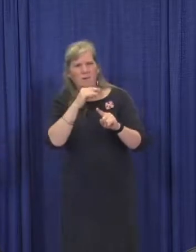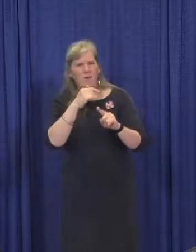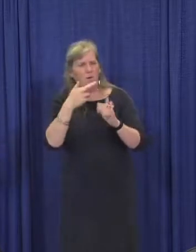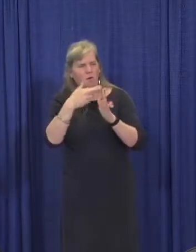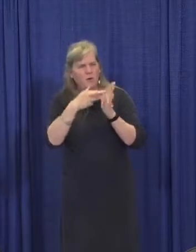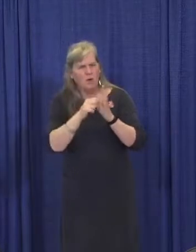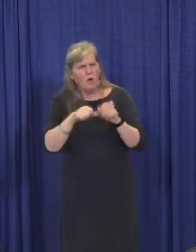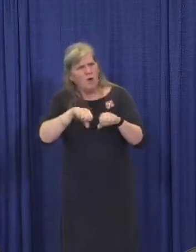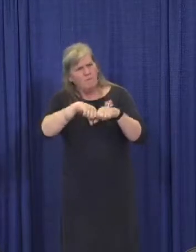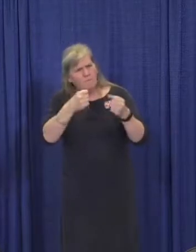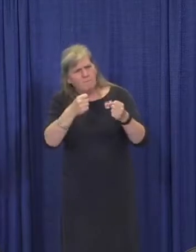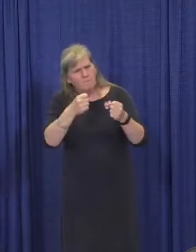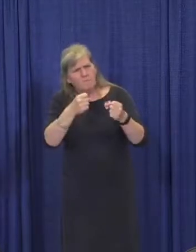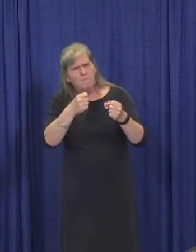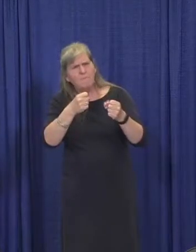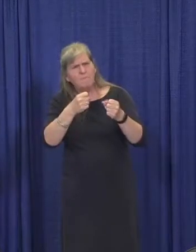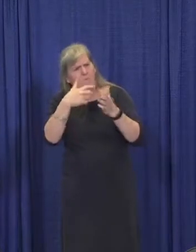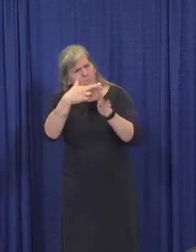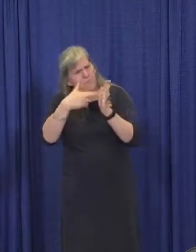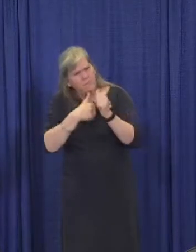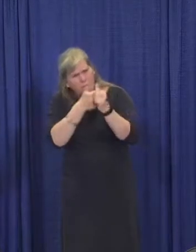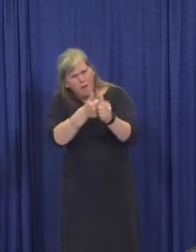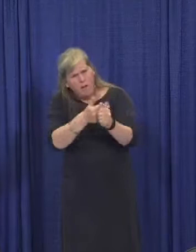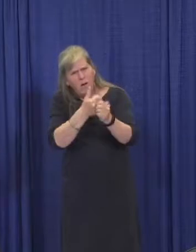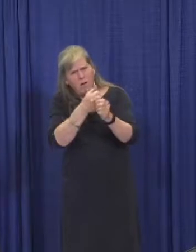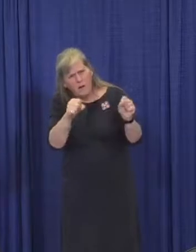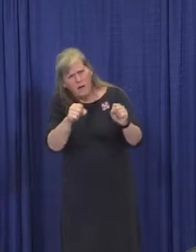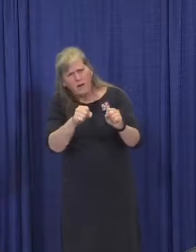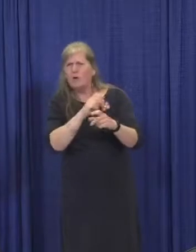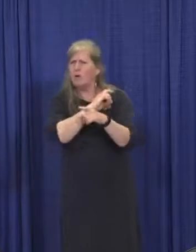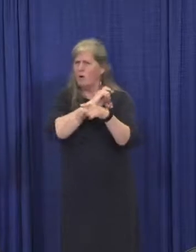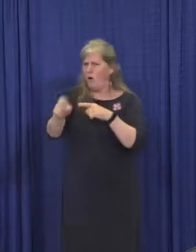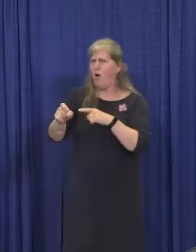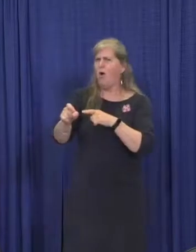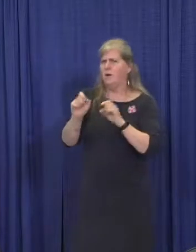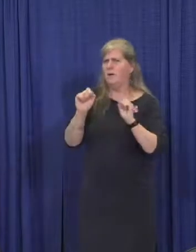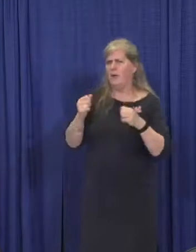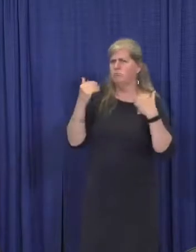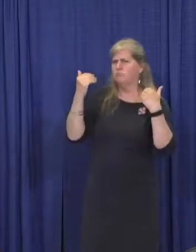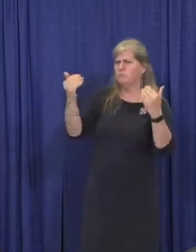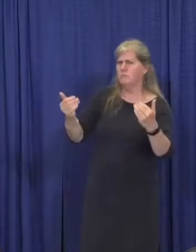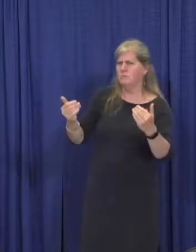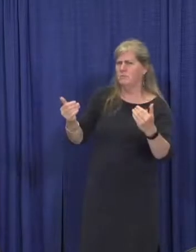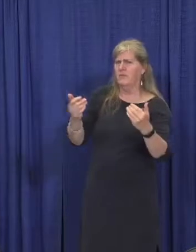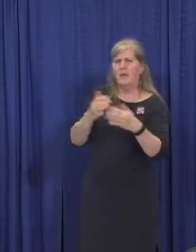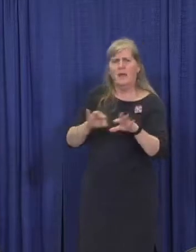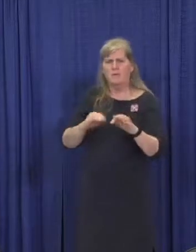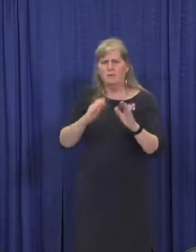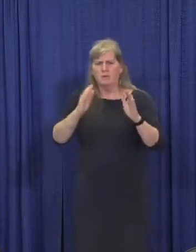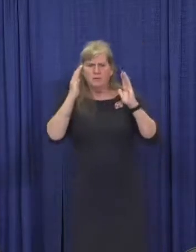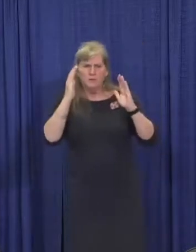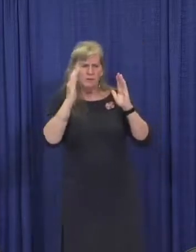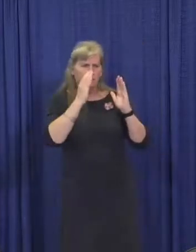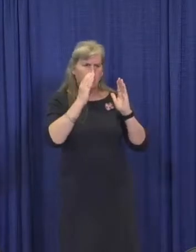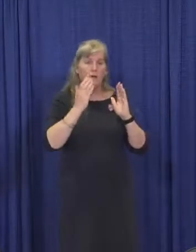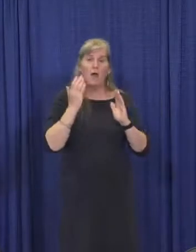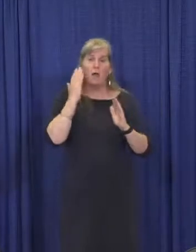people breaking the rules is a phone line to call. We need to increase our